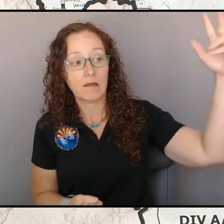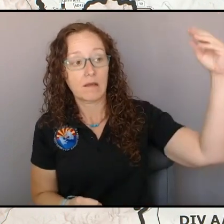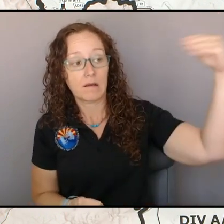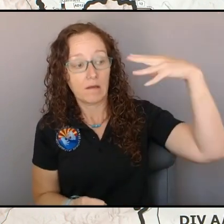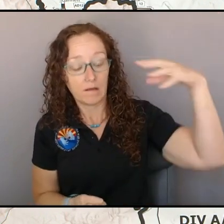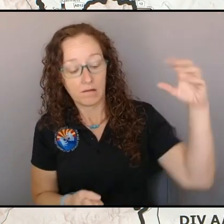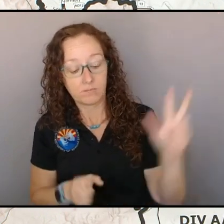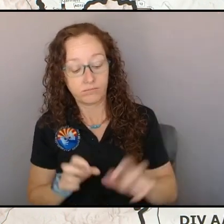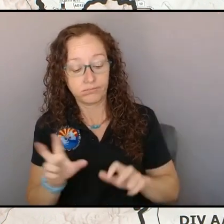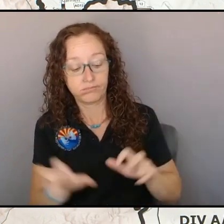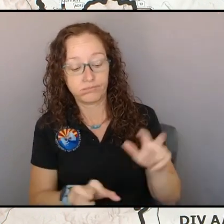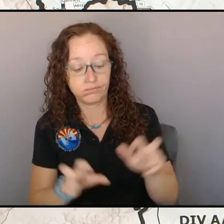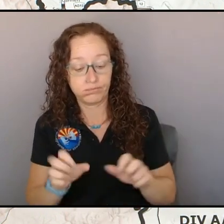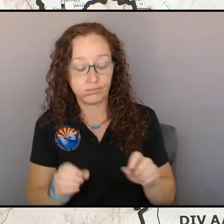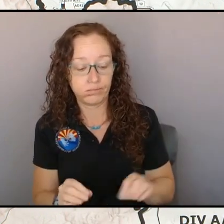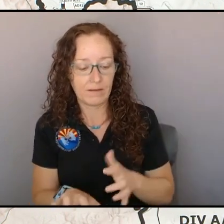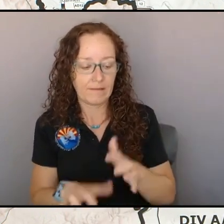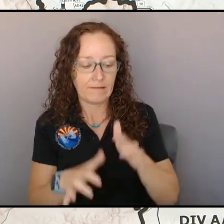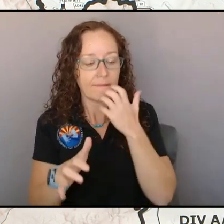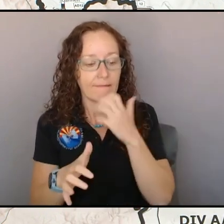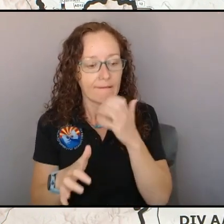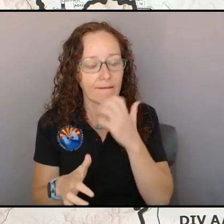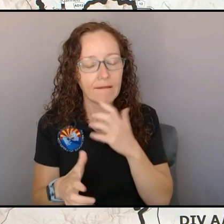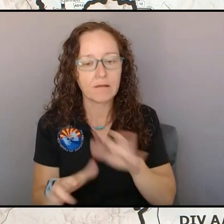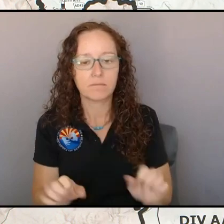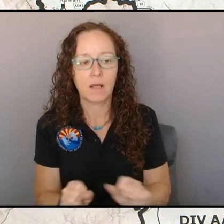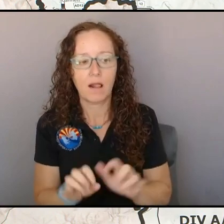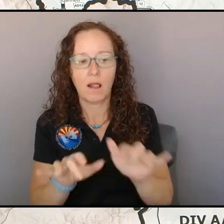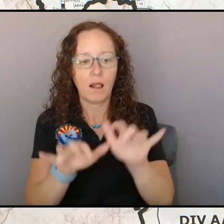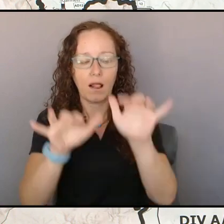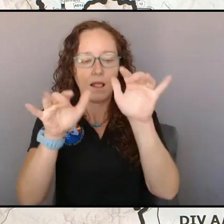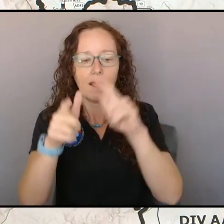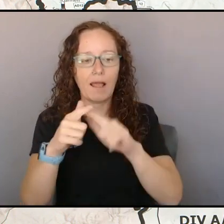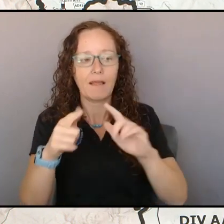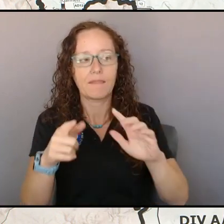run upslope. So, that's kind of what terrain influence looks